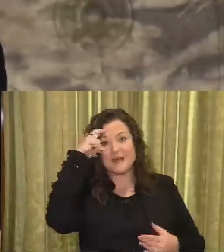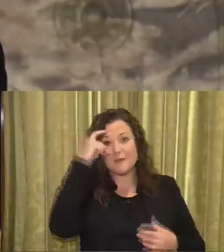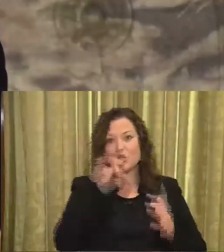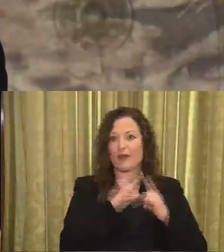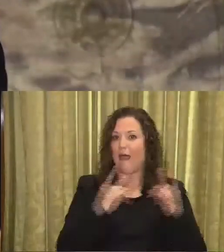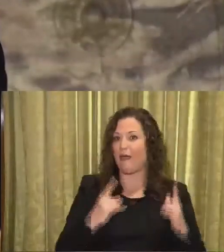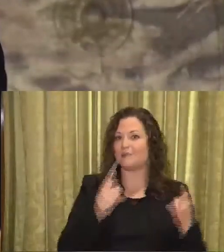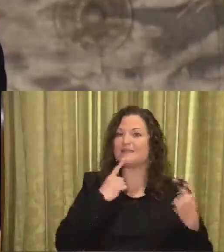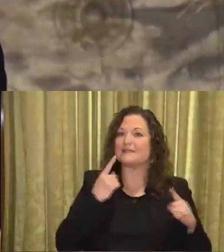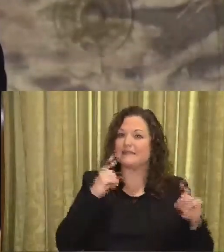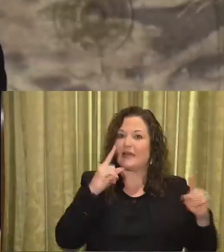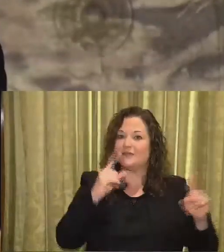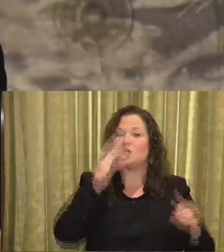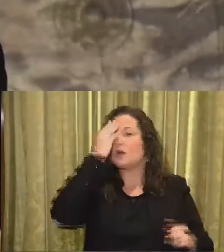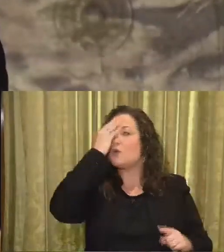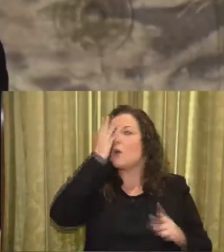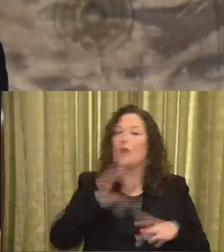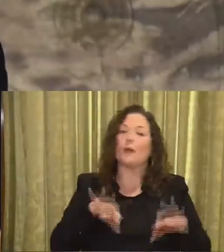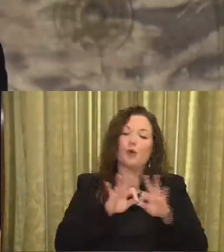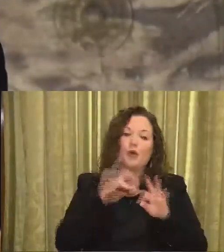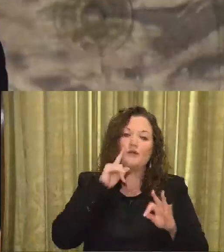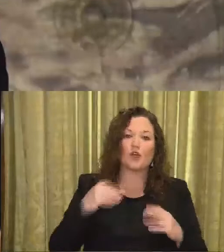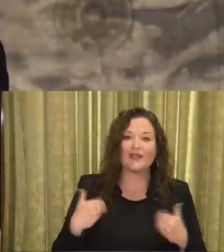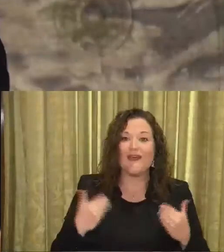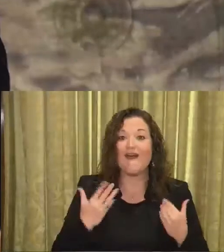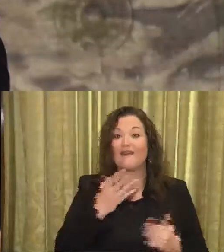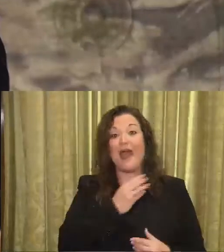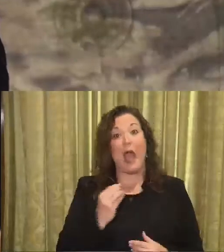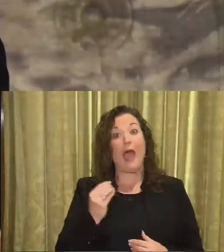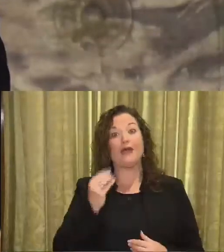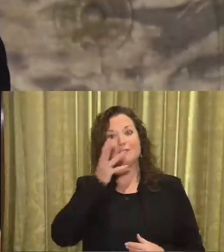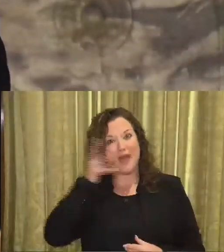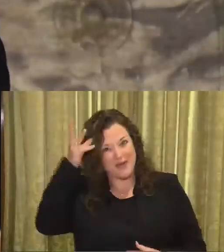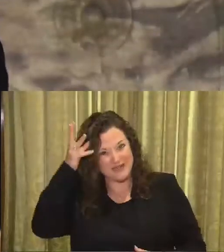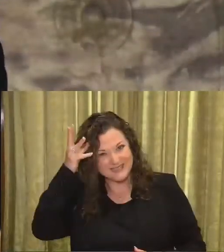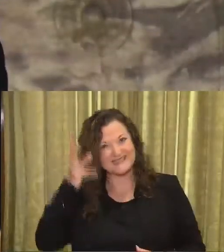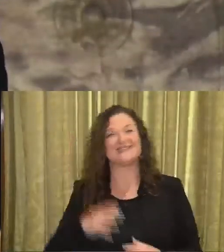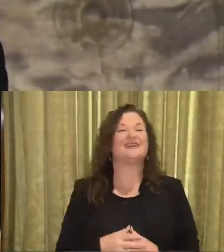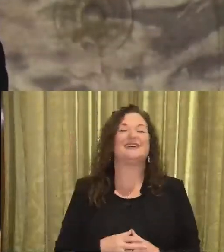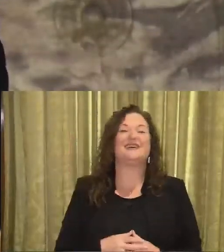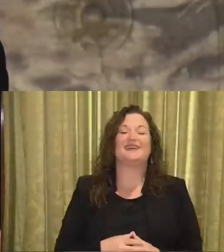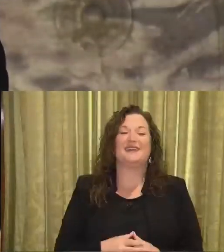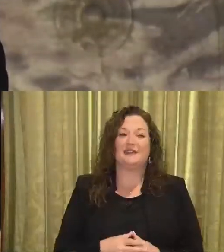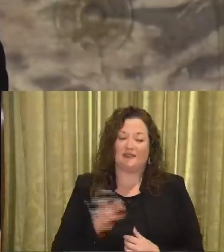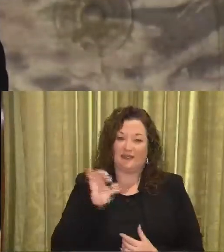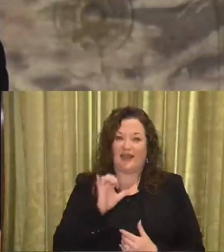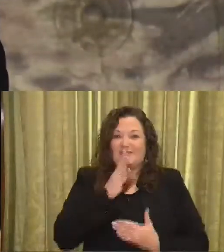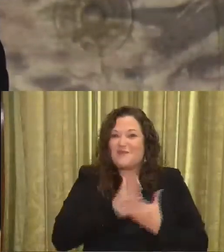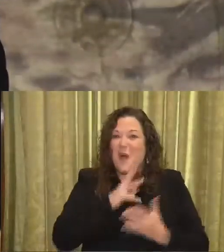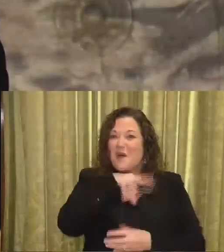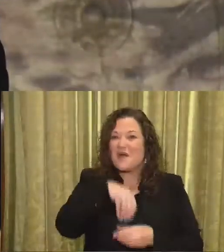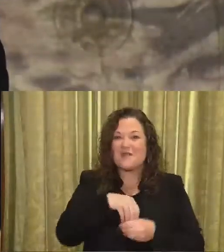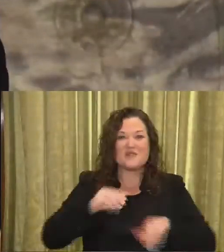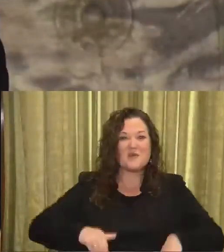I know it's important for the young people and for parents alike. It's part of growing up in in Arkansas,